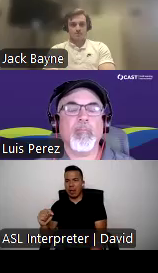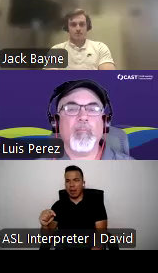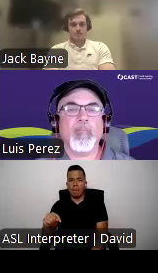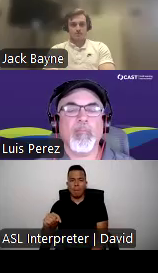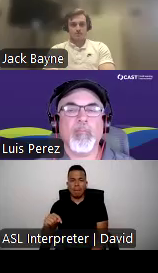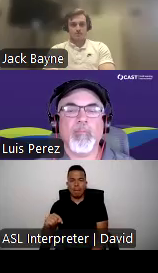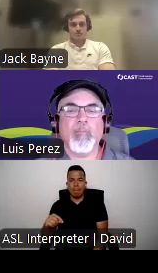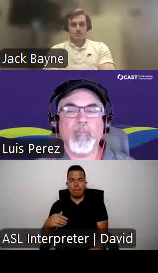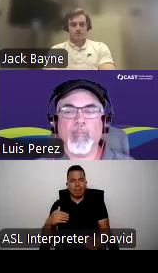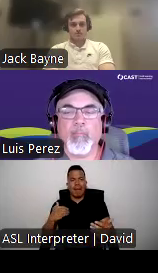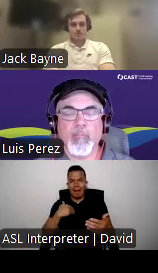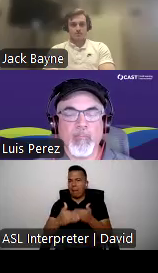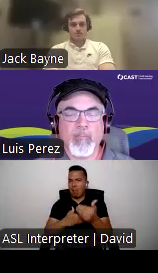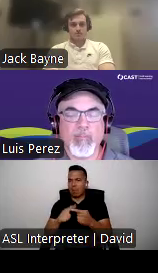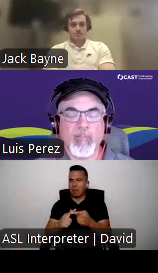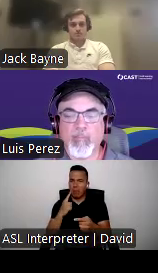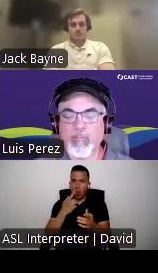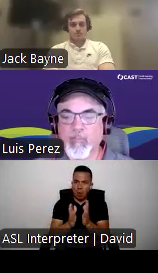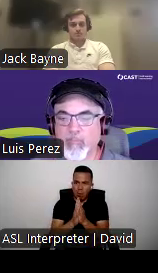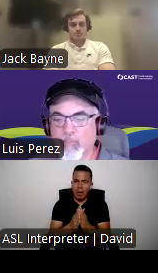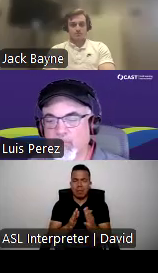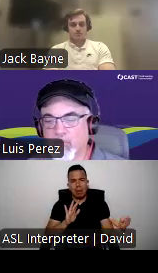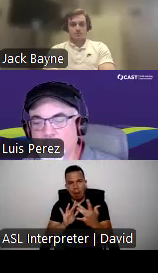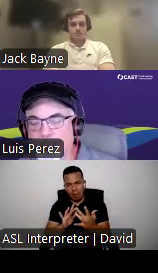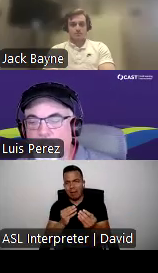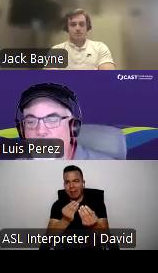process. Come reach out to us. Let us know what's going on and what you would like support with.